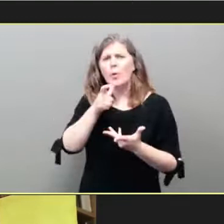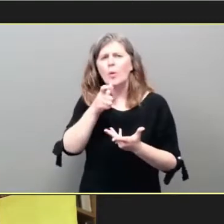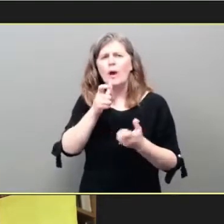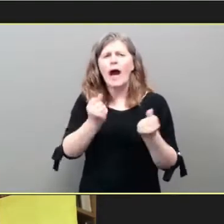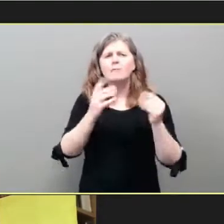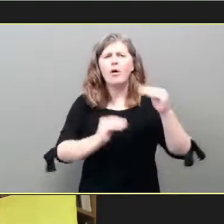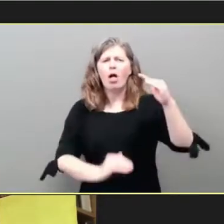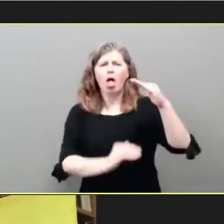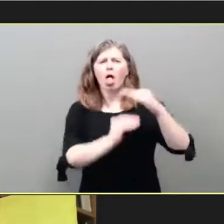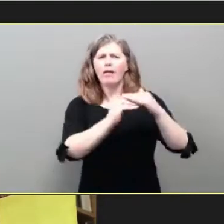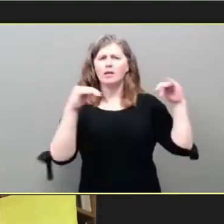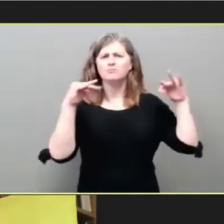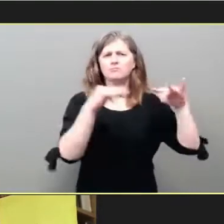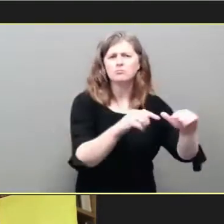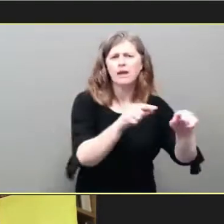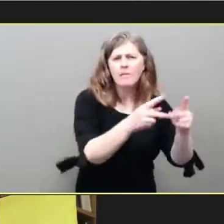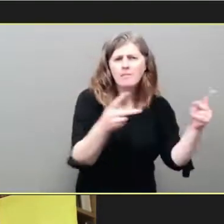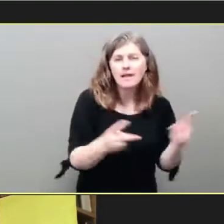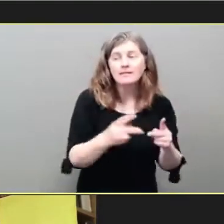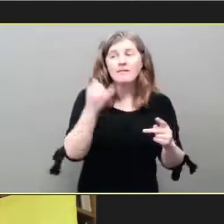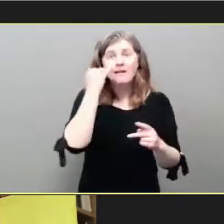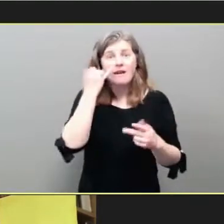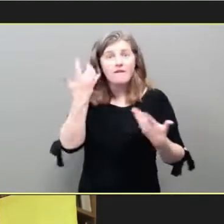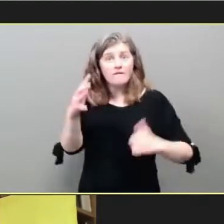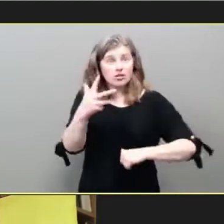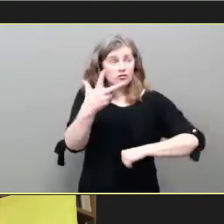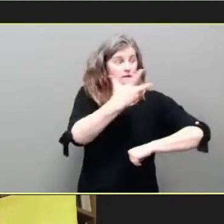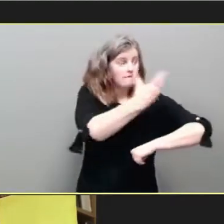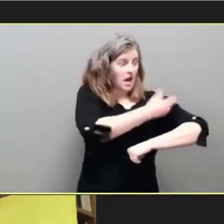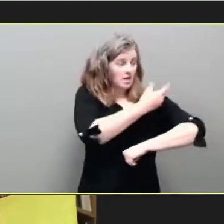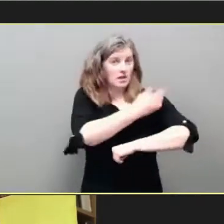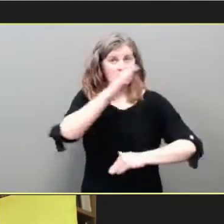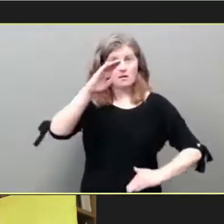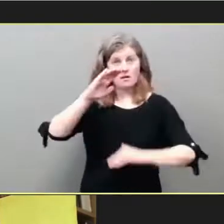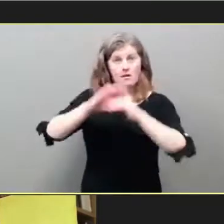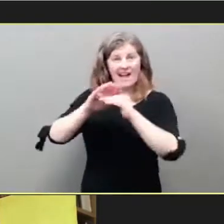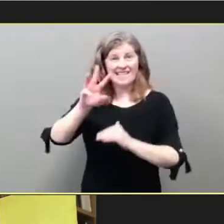so once we get people vaccinated, we reached that 60 of Mexico and we open